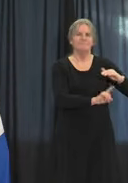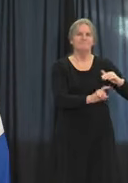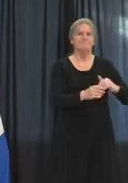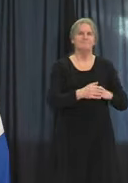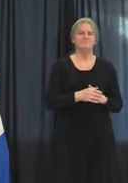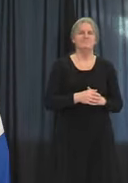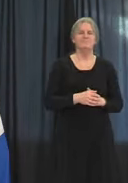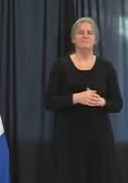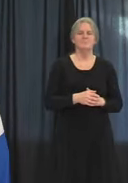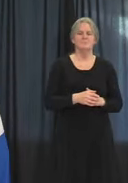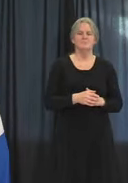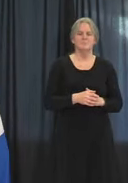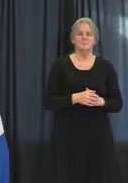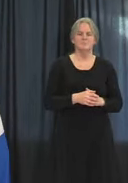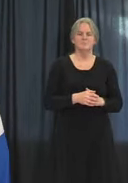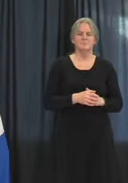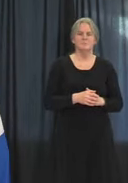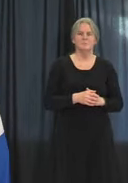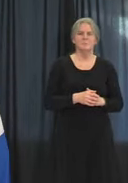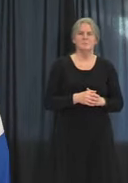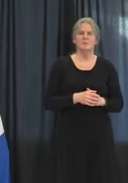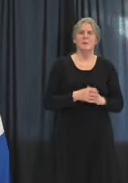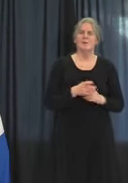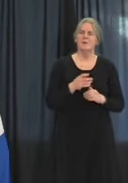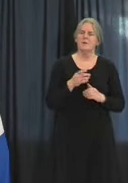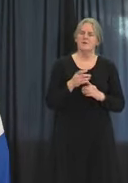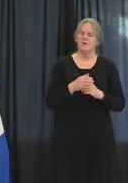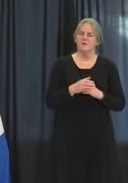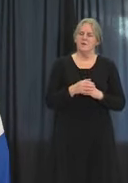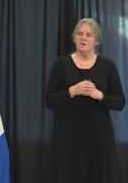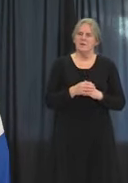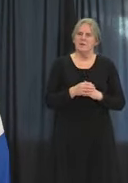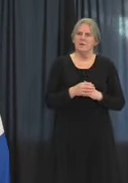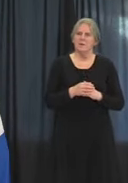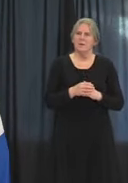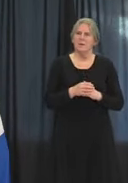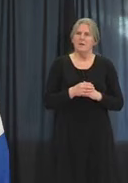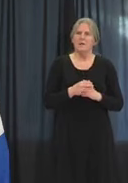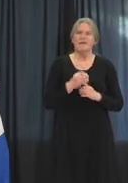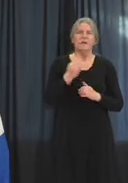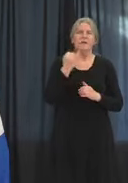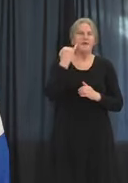investigation. The point, though, is if there